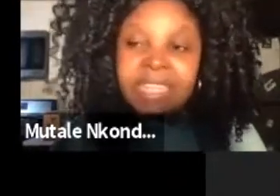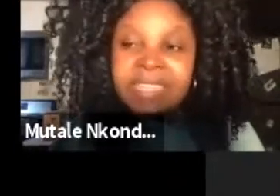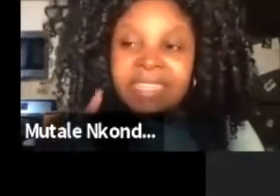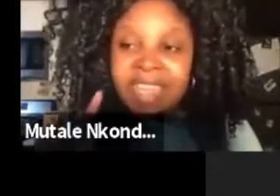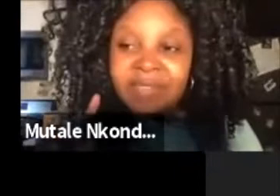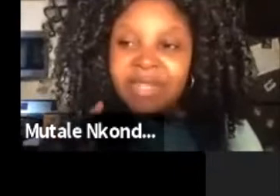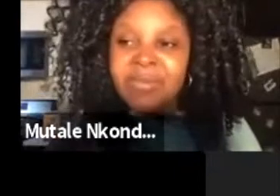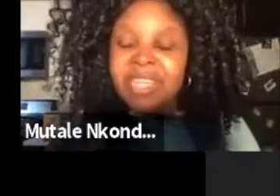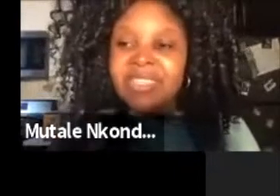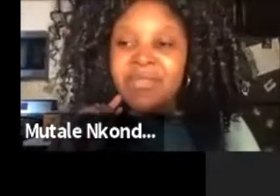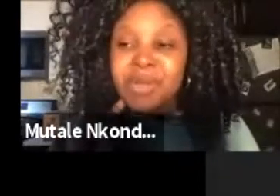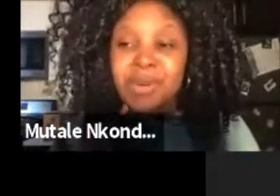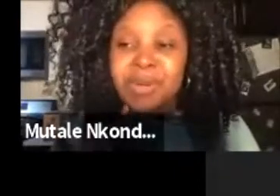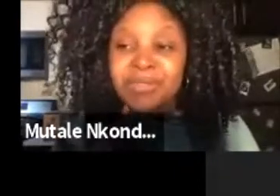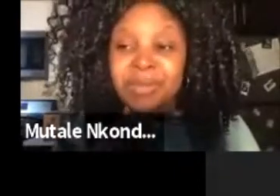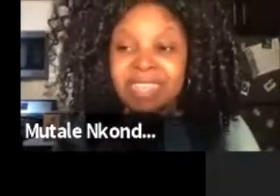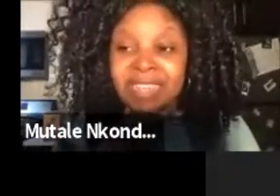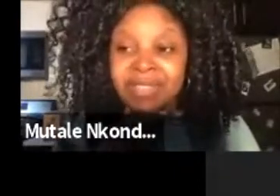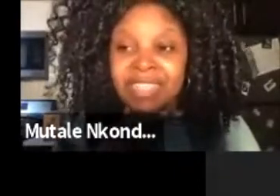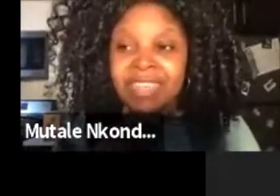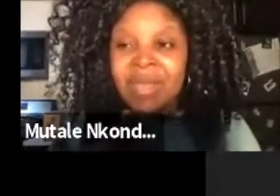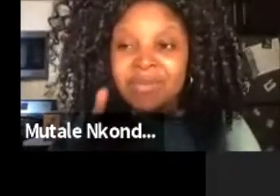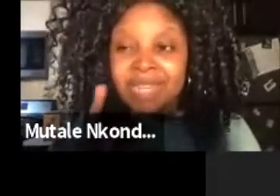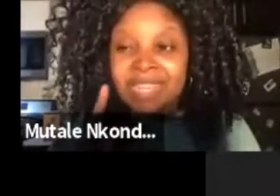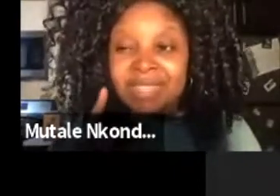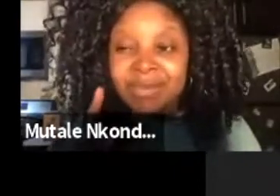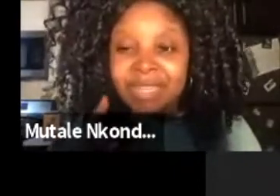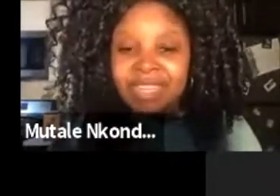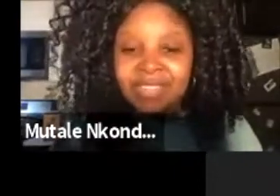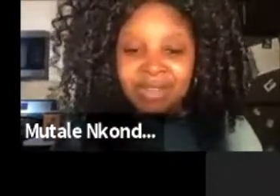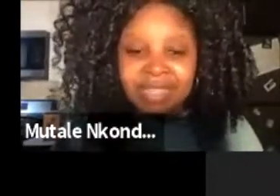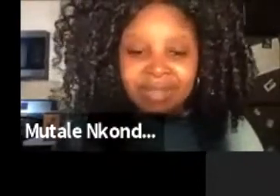listen carefully because I recorded from my television, but it is really interesting.